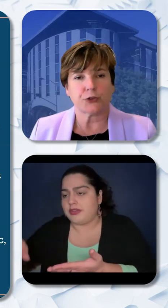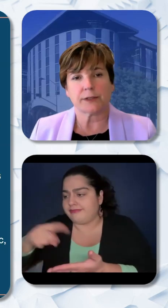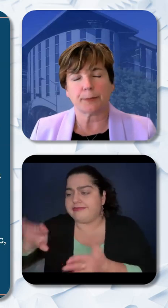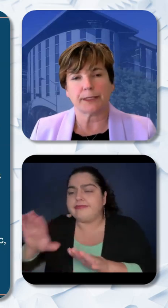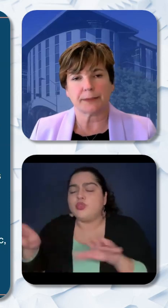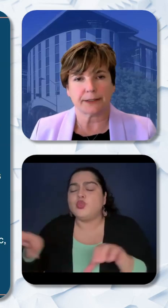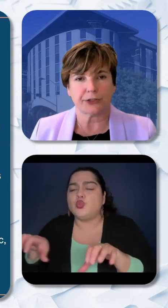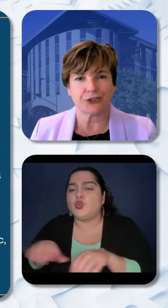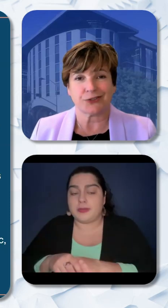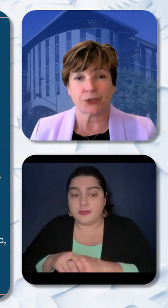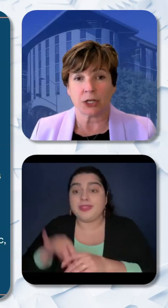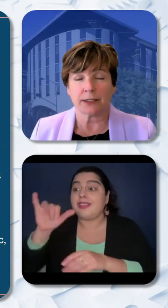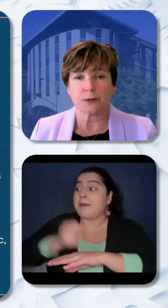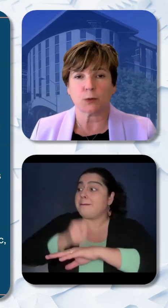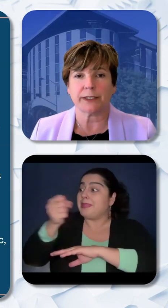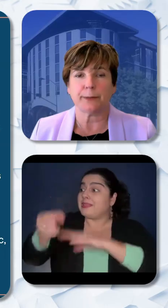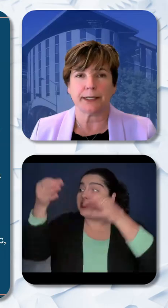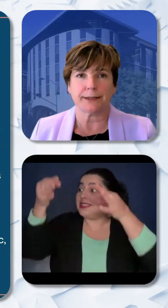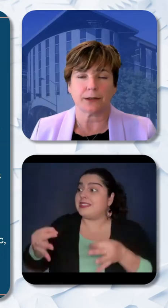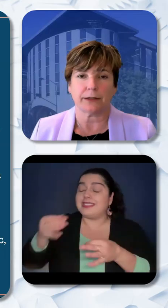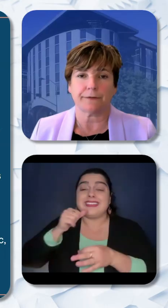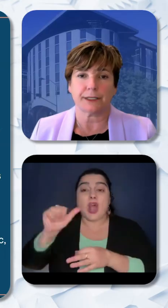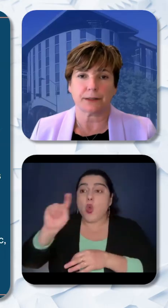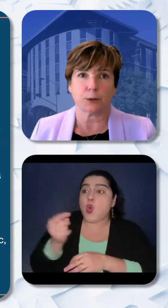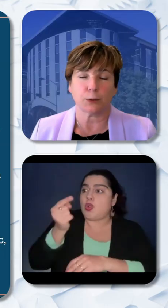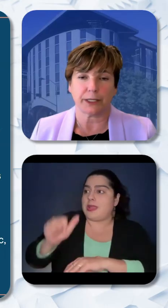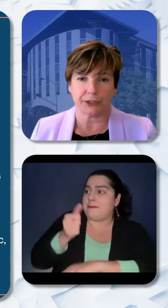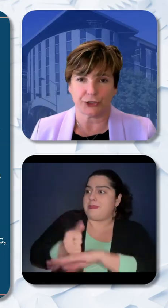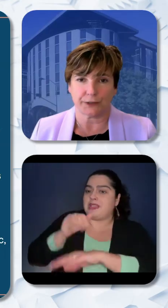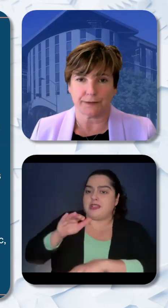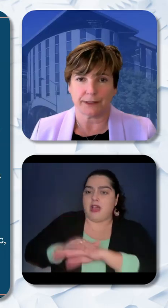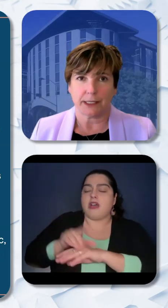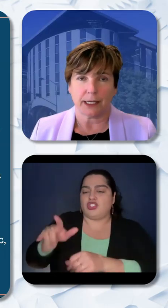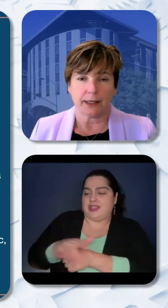ensures that placement decisions are not solely based on physical location.